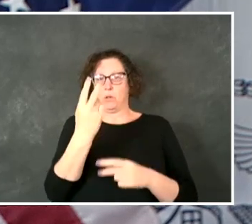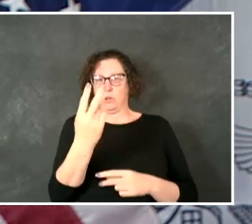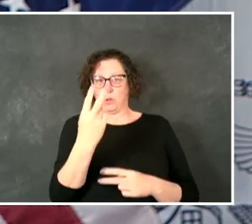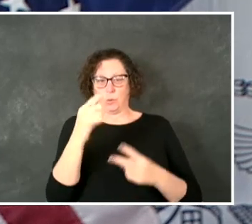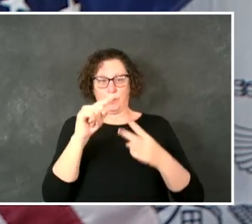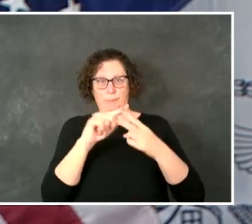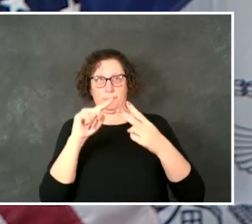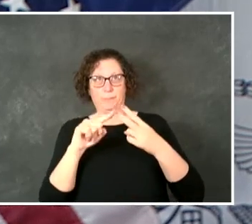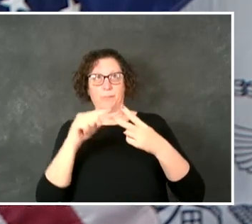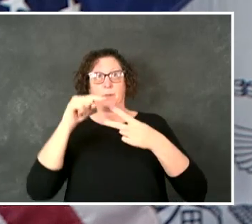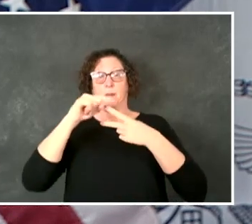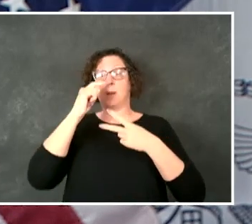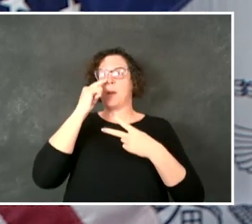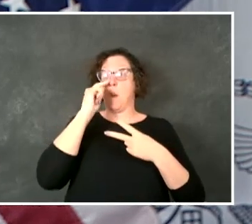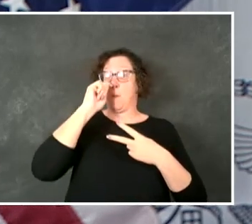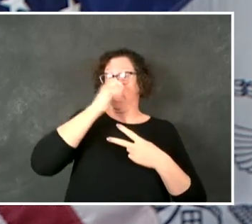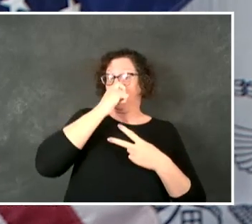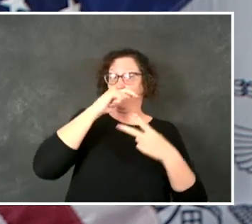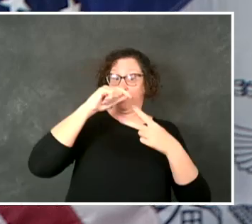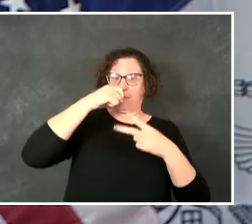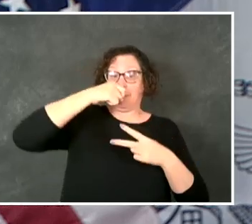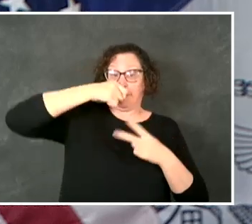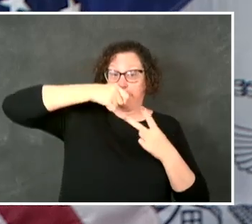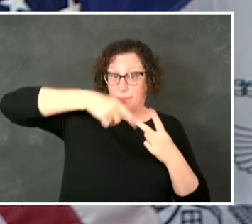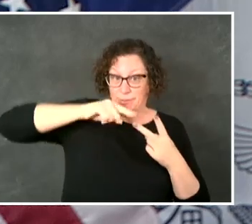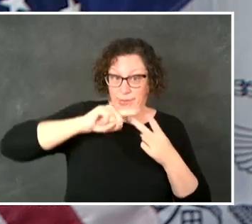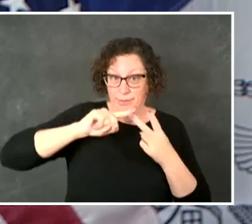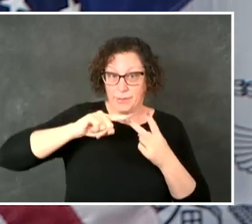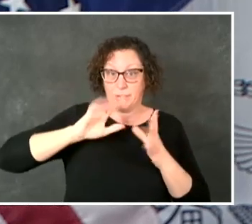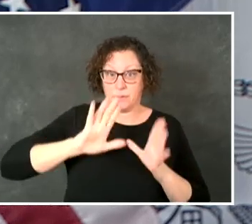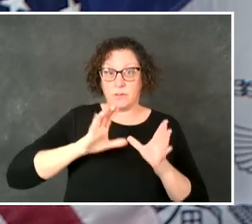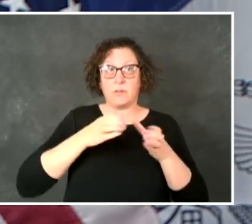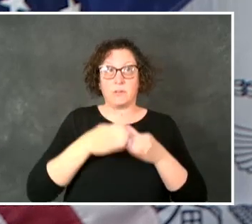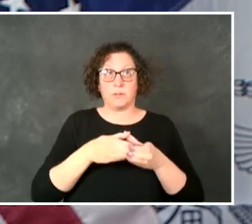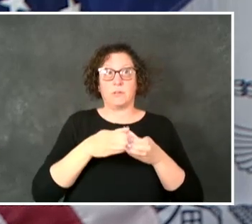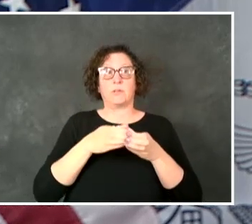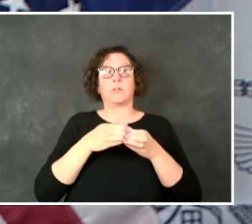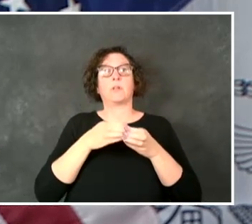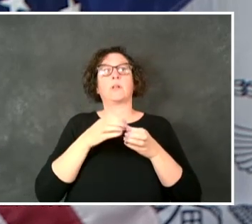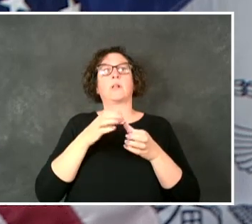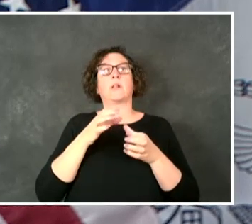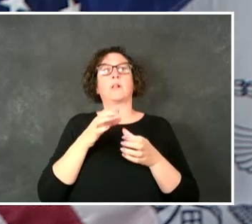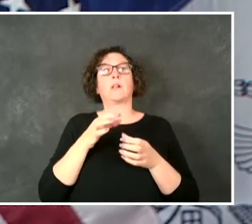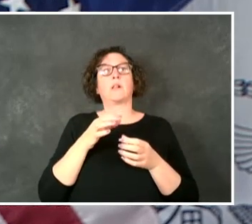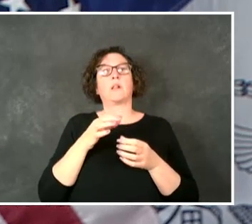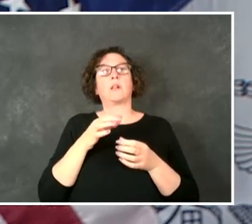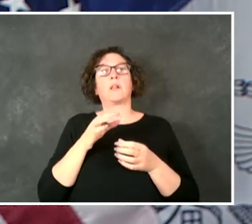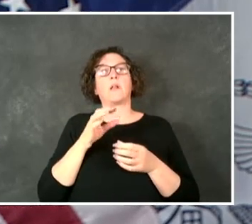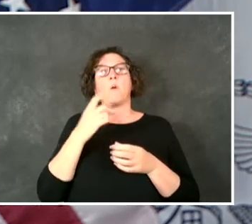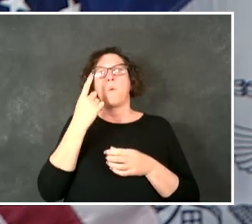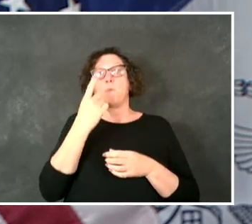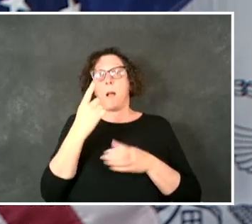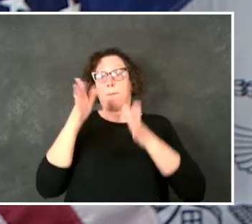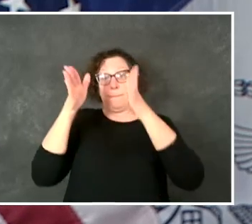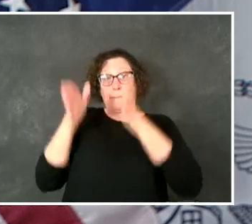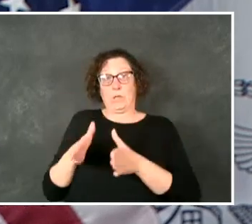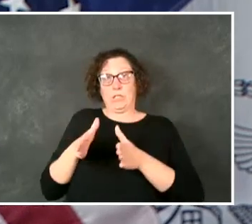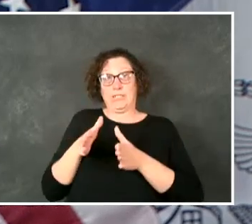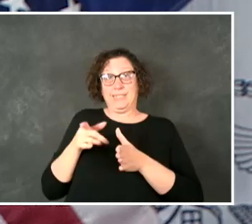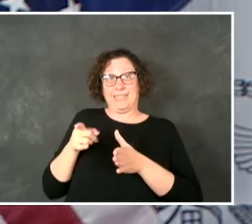SO JEN, SO IT IS TWO SAMPLES,T WO